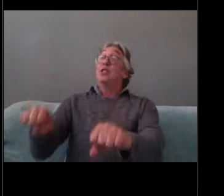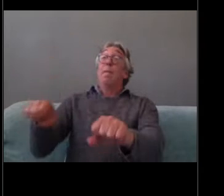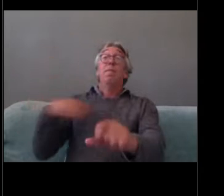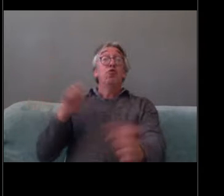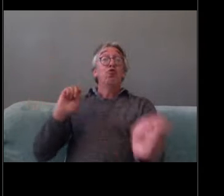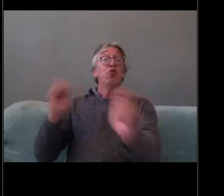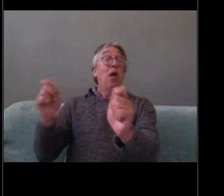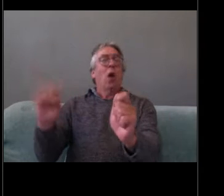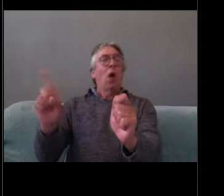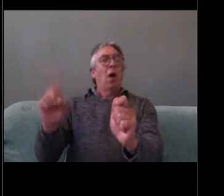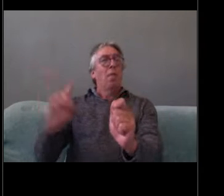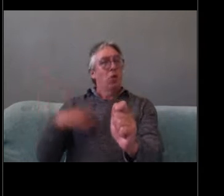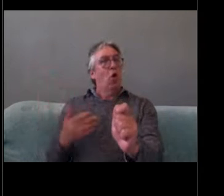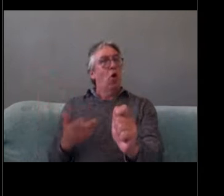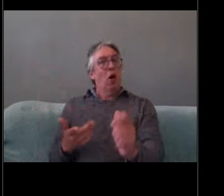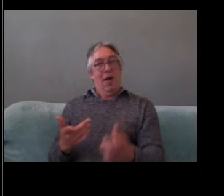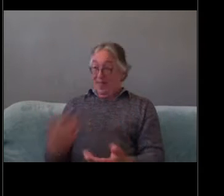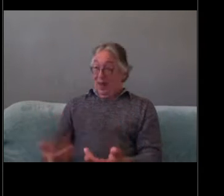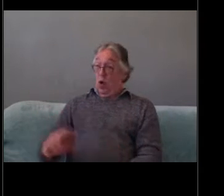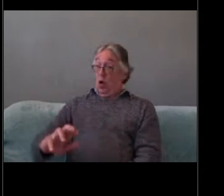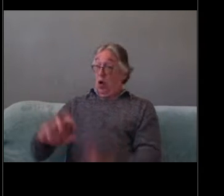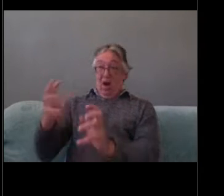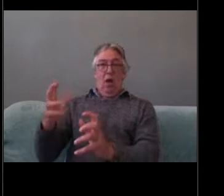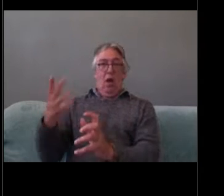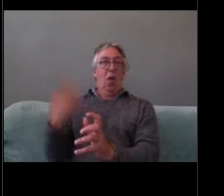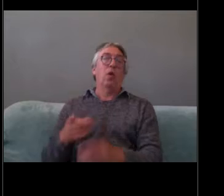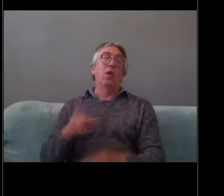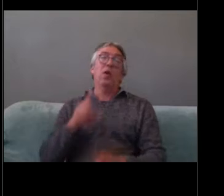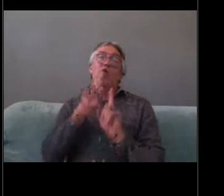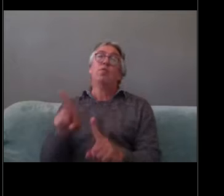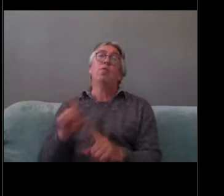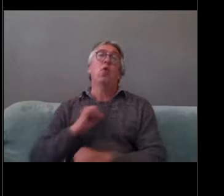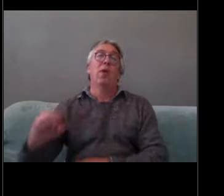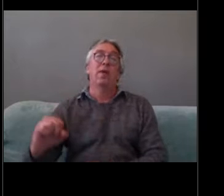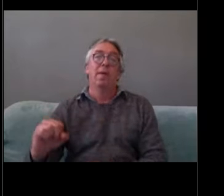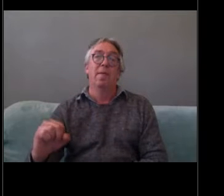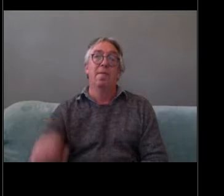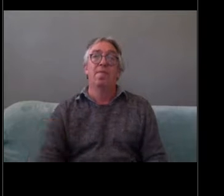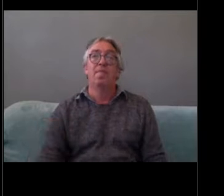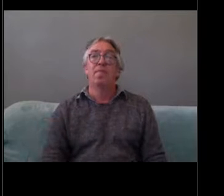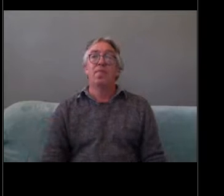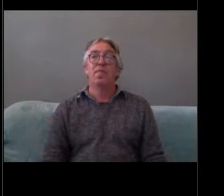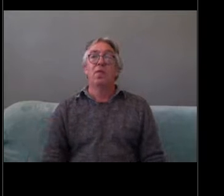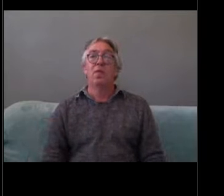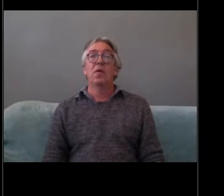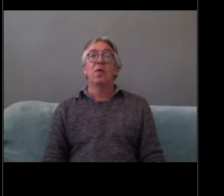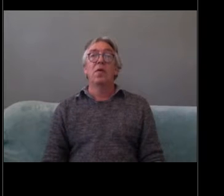I'd like to highlight one more angle which be Two minutes, please.